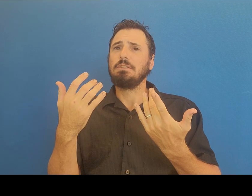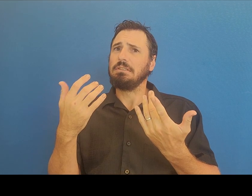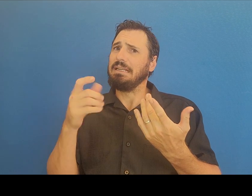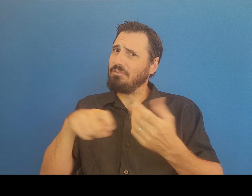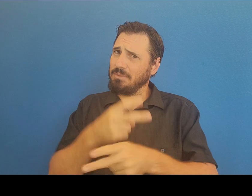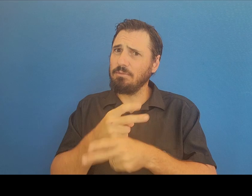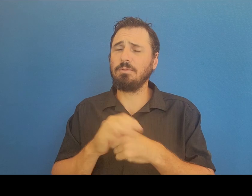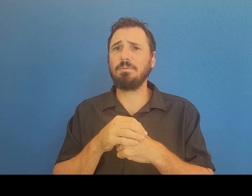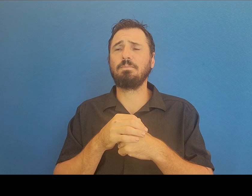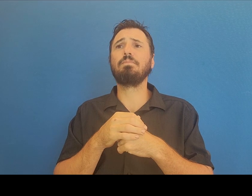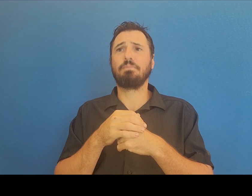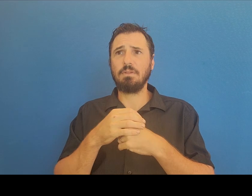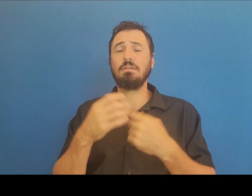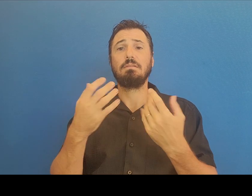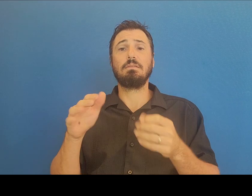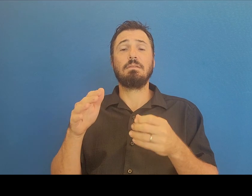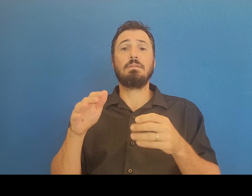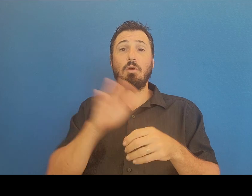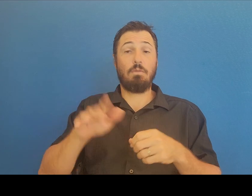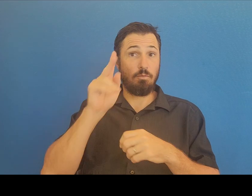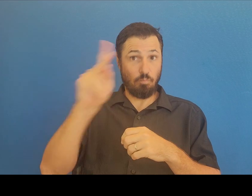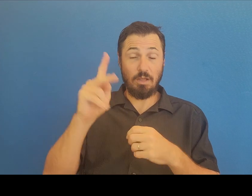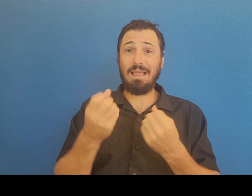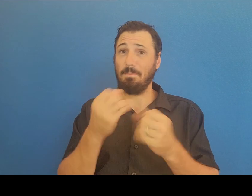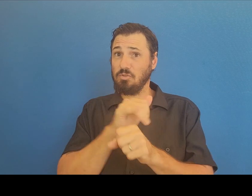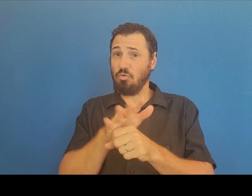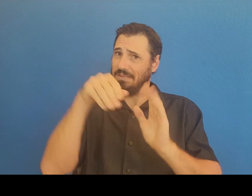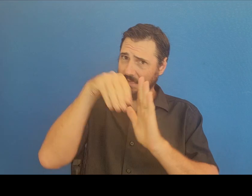you are ill Case counts are down on Kaua‘i and Statewide this week